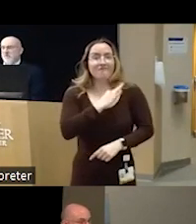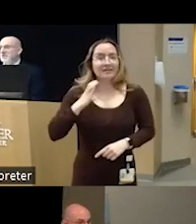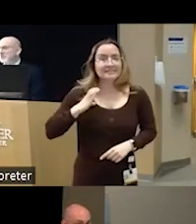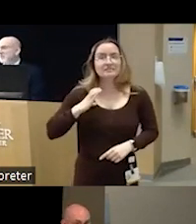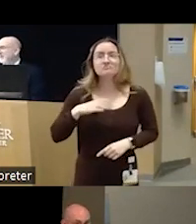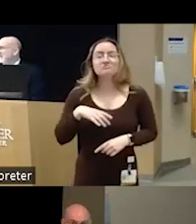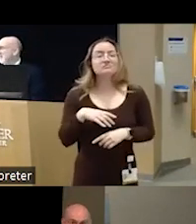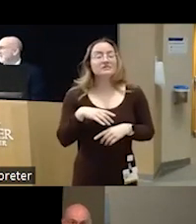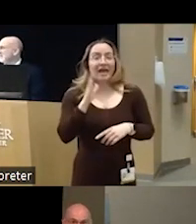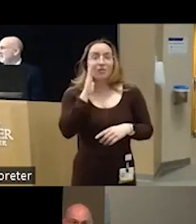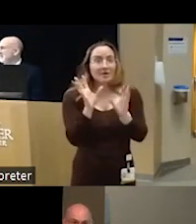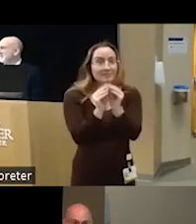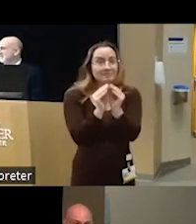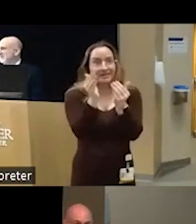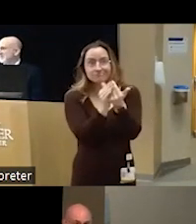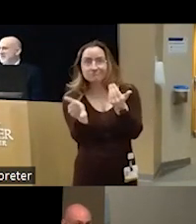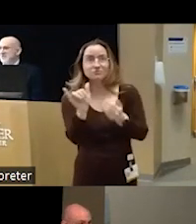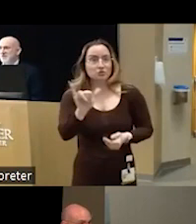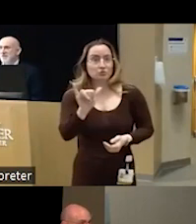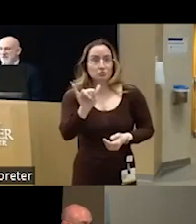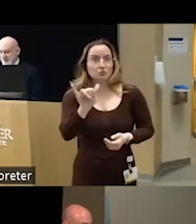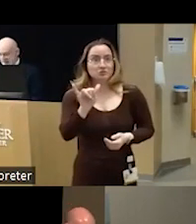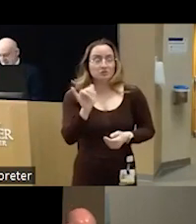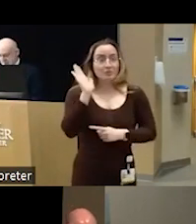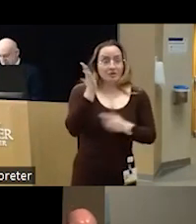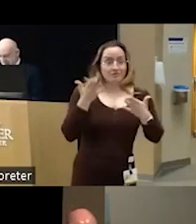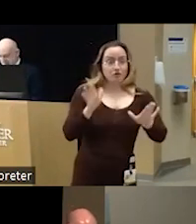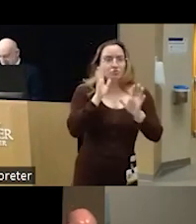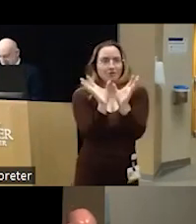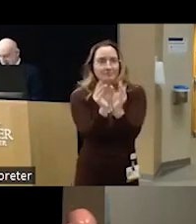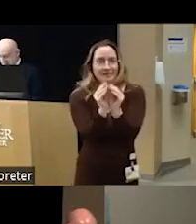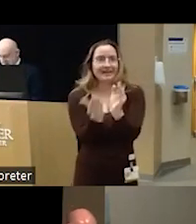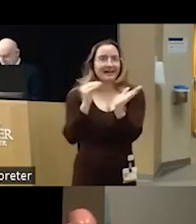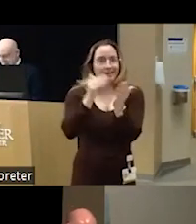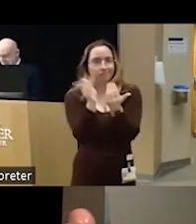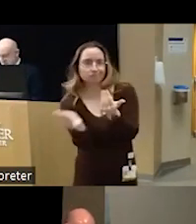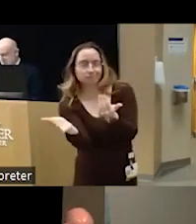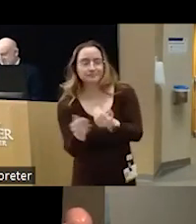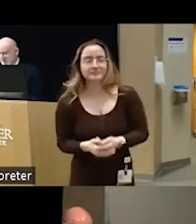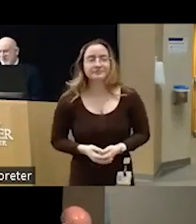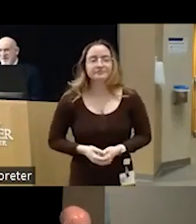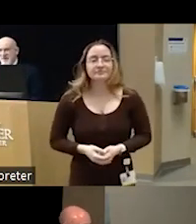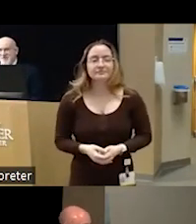additional meetings after his presentation today. And so it's really great that he was